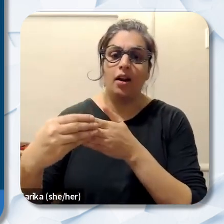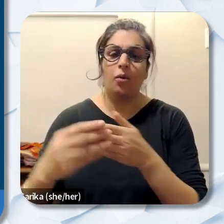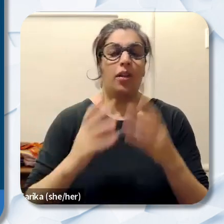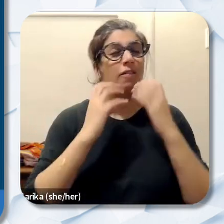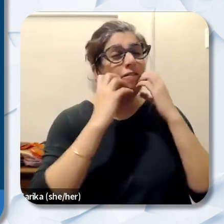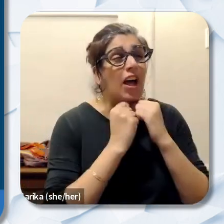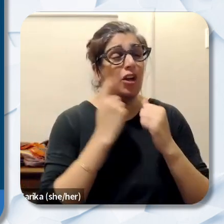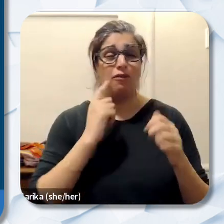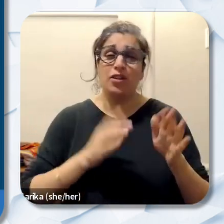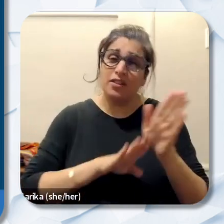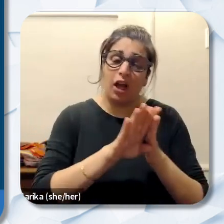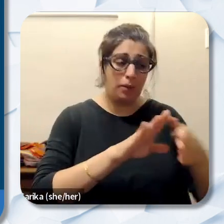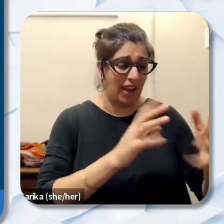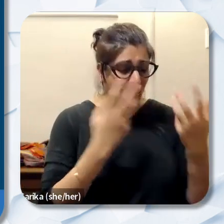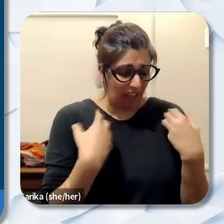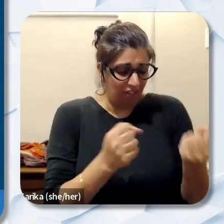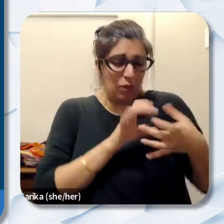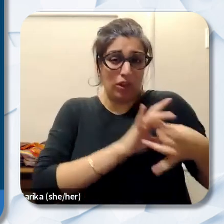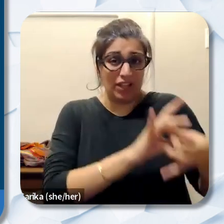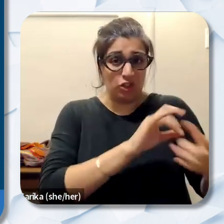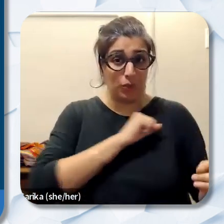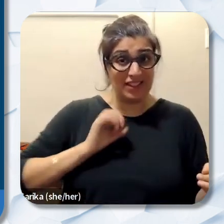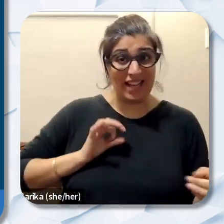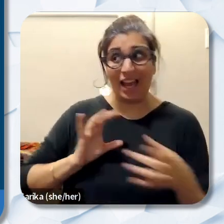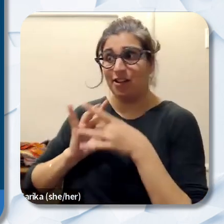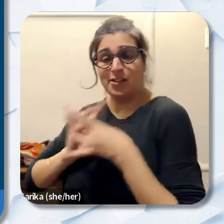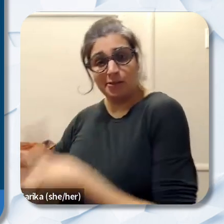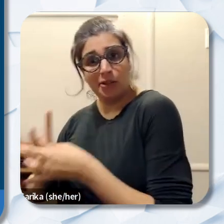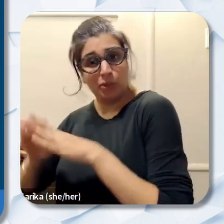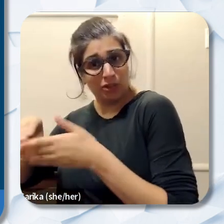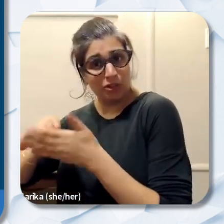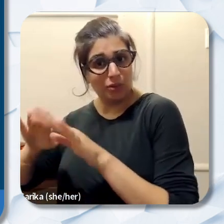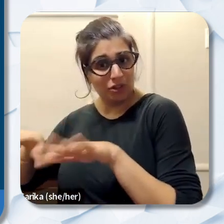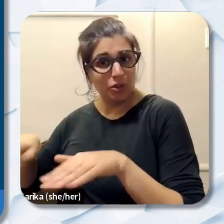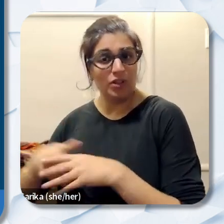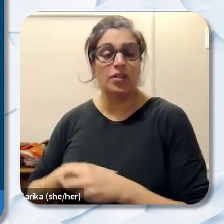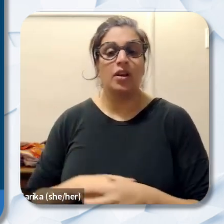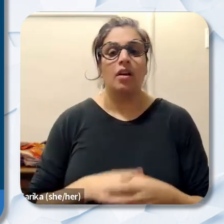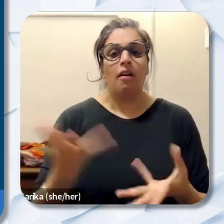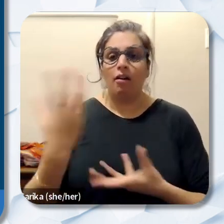with staff and students. Her experience includes several years of educating and training future